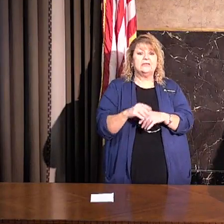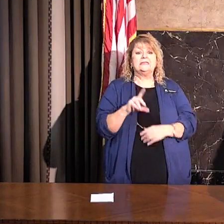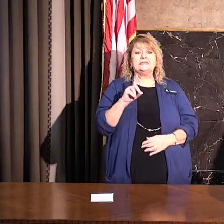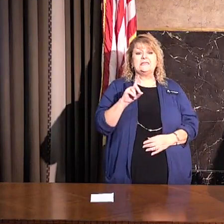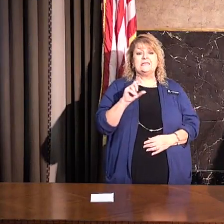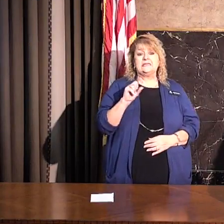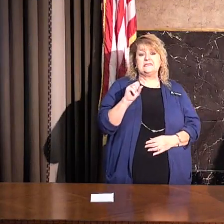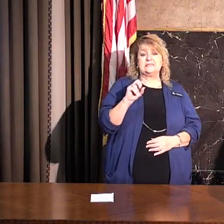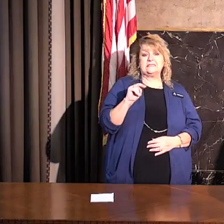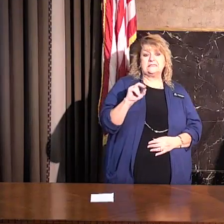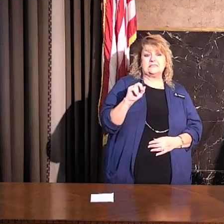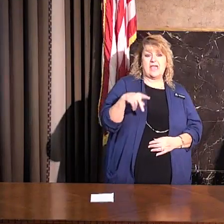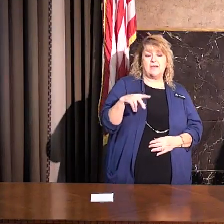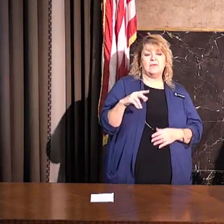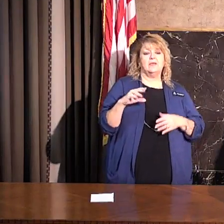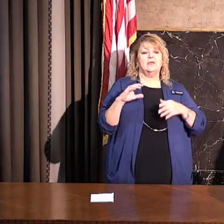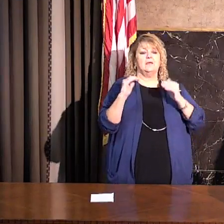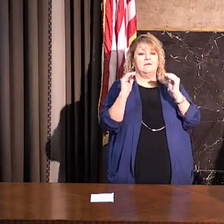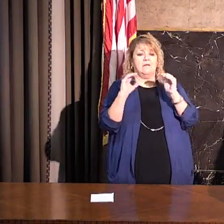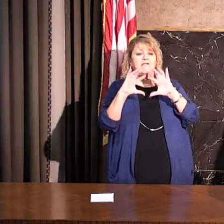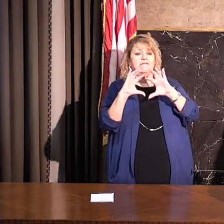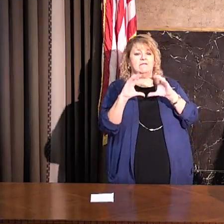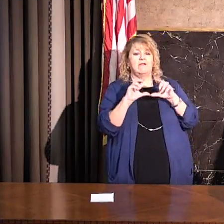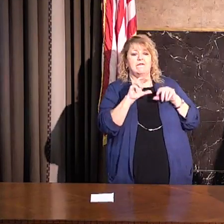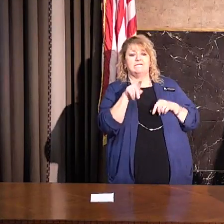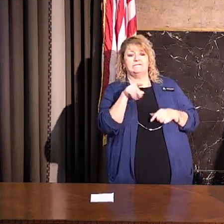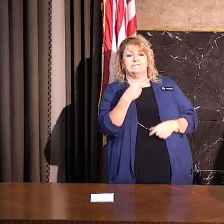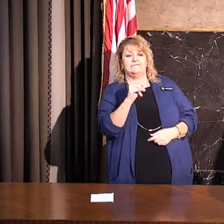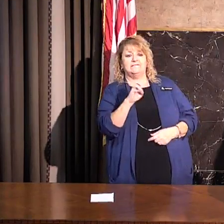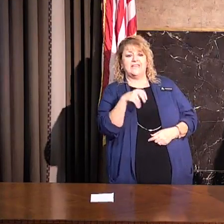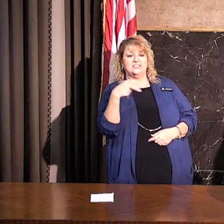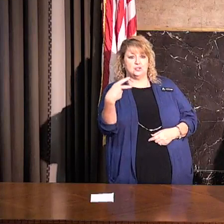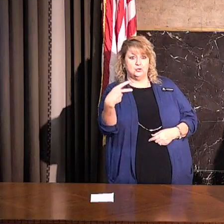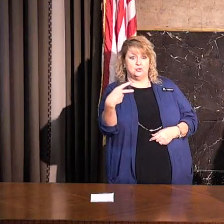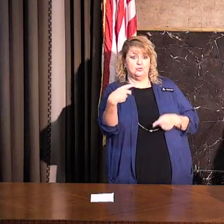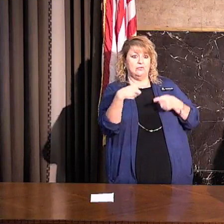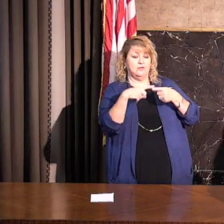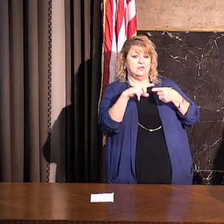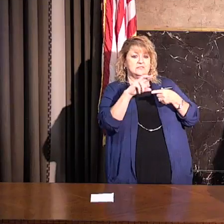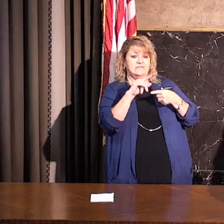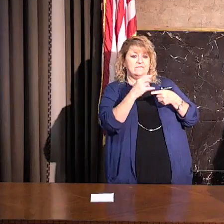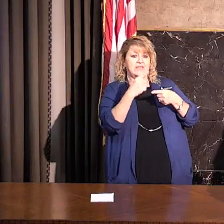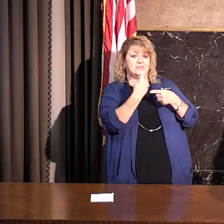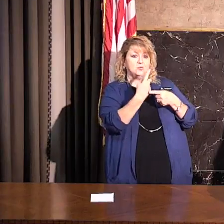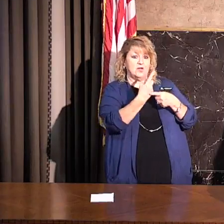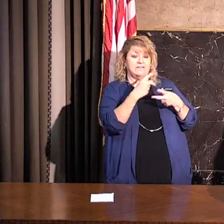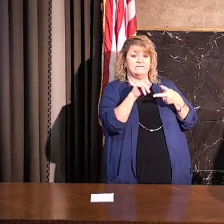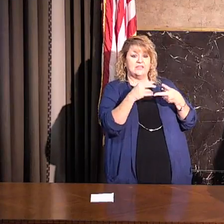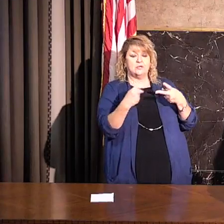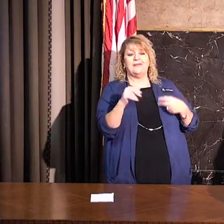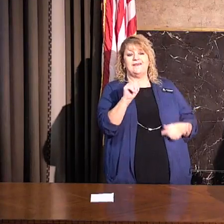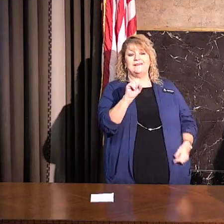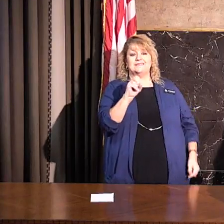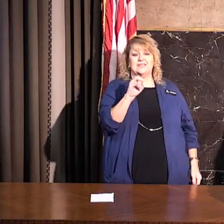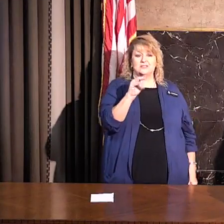DAP is in phase two currently underway for the following